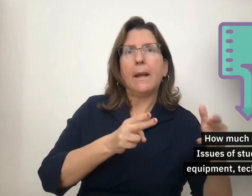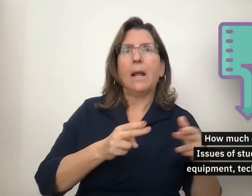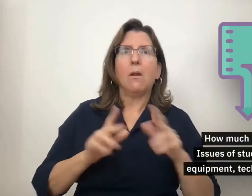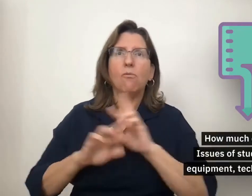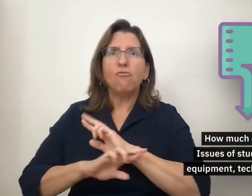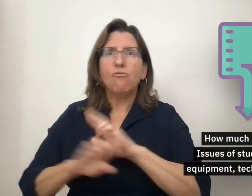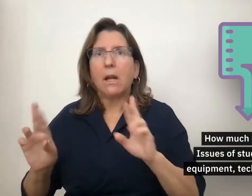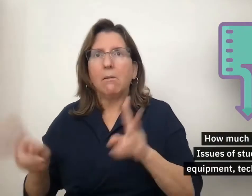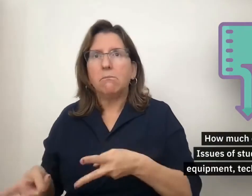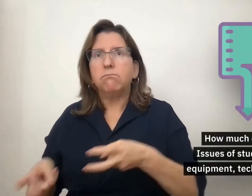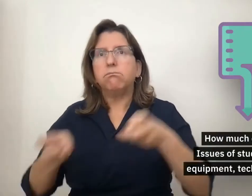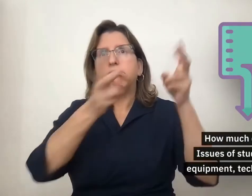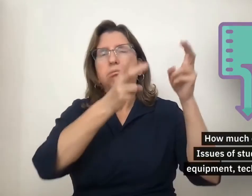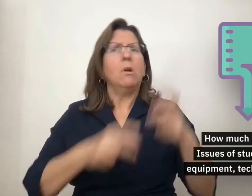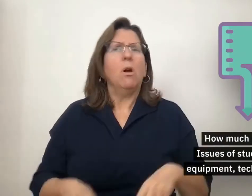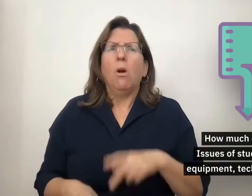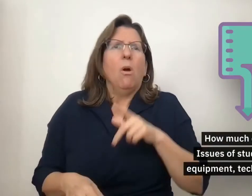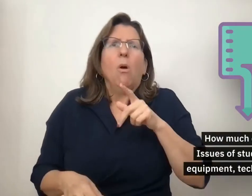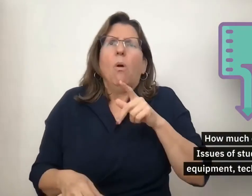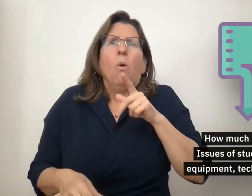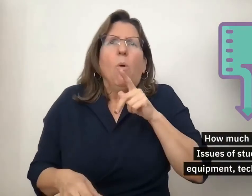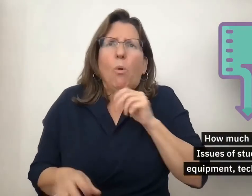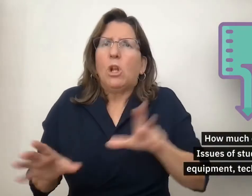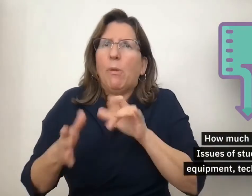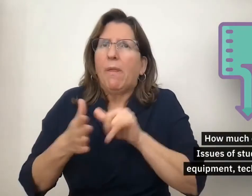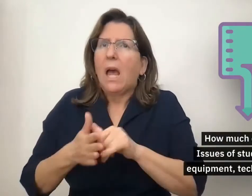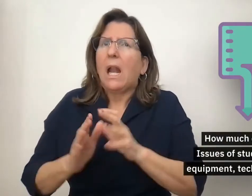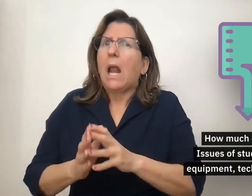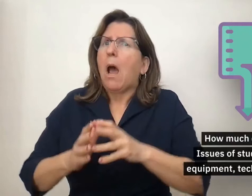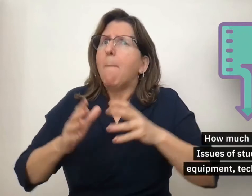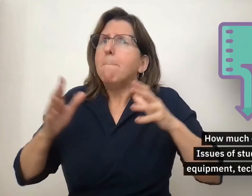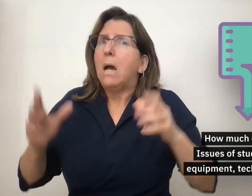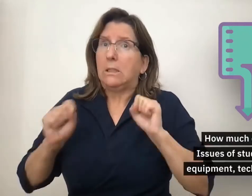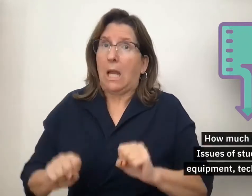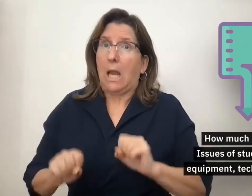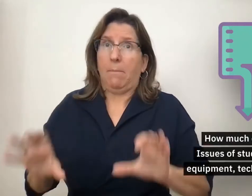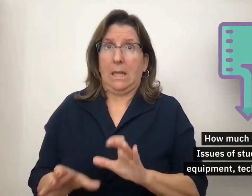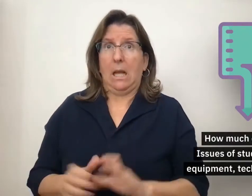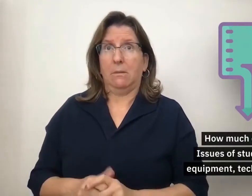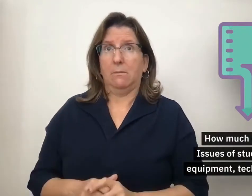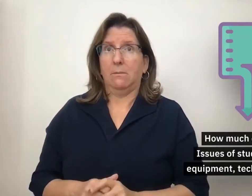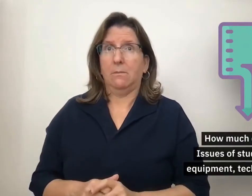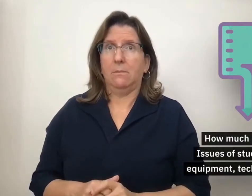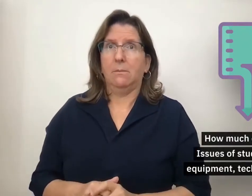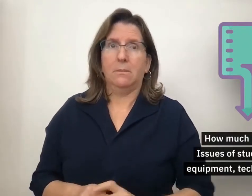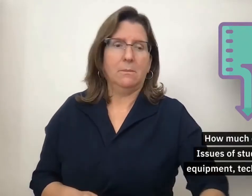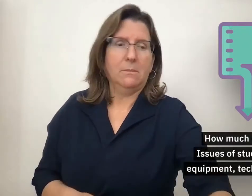Technical support during the editing and uploading processes will be needed. Who can oversee all of this?